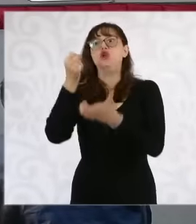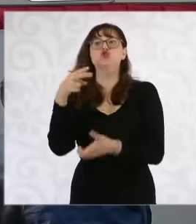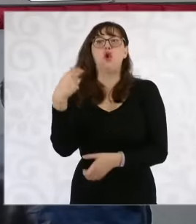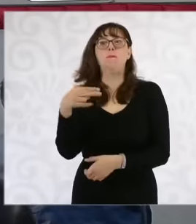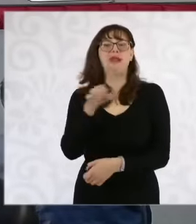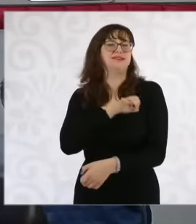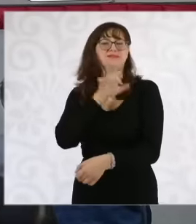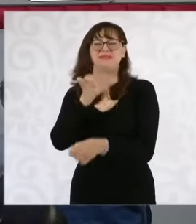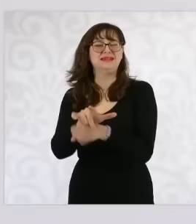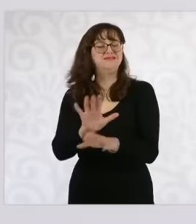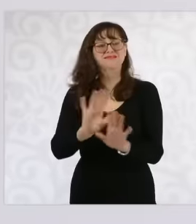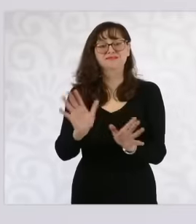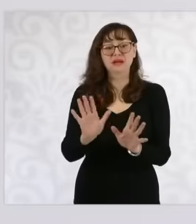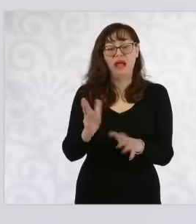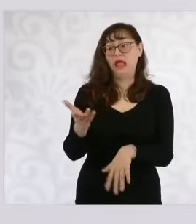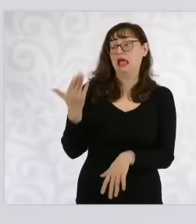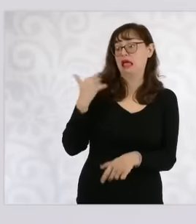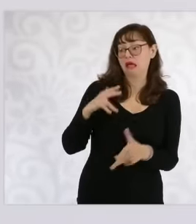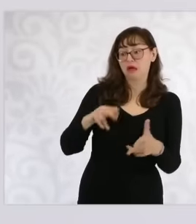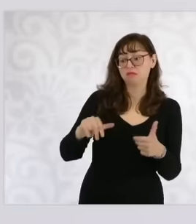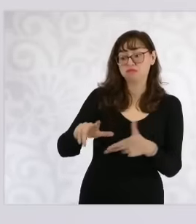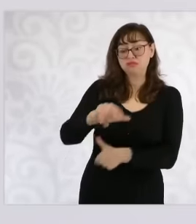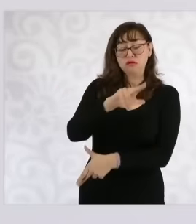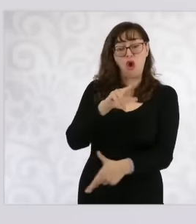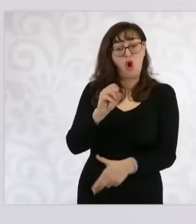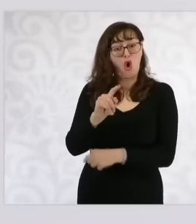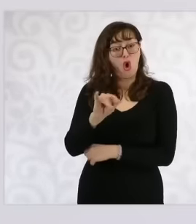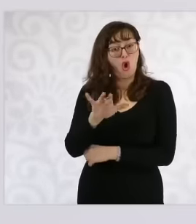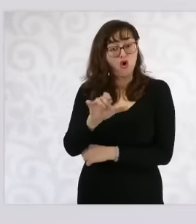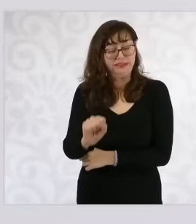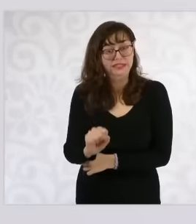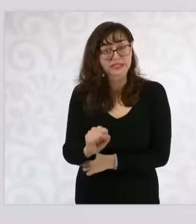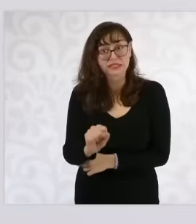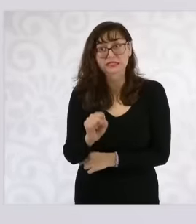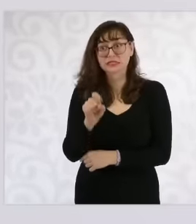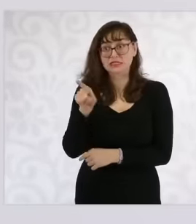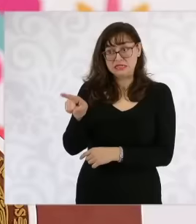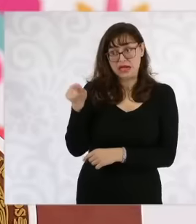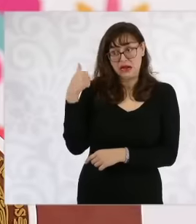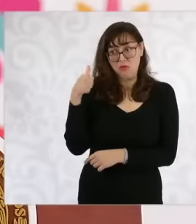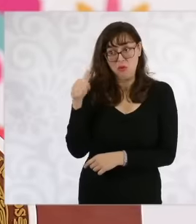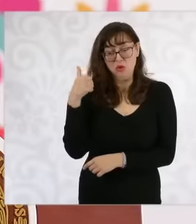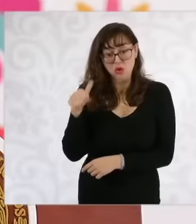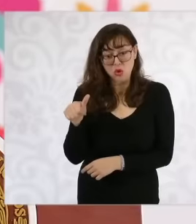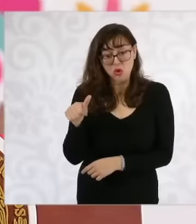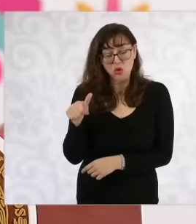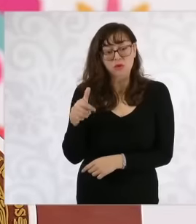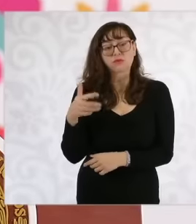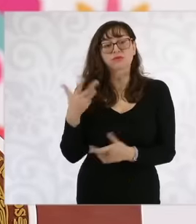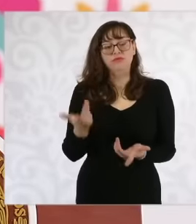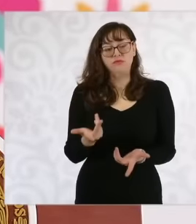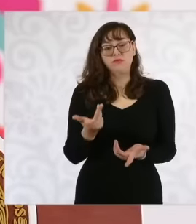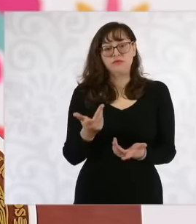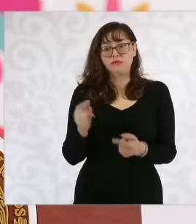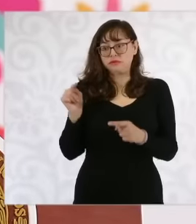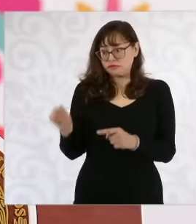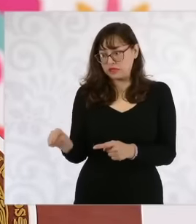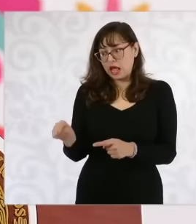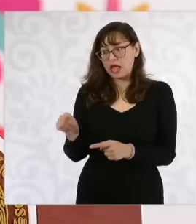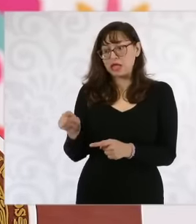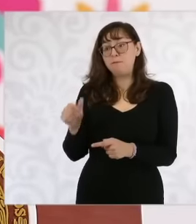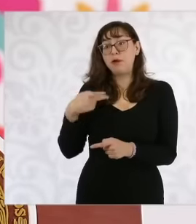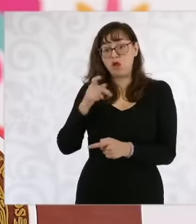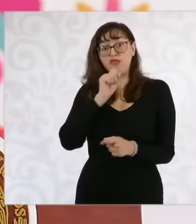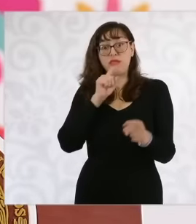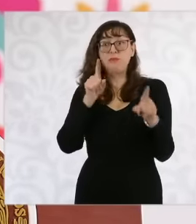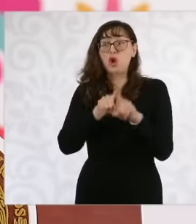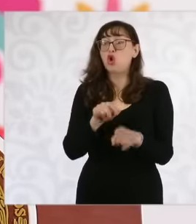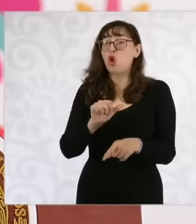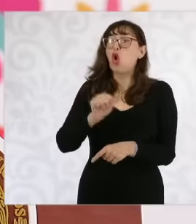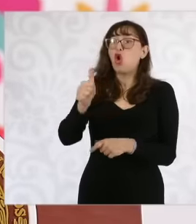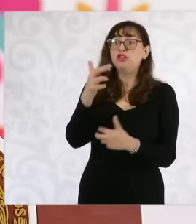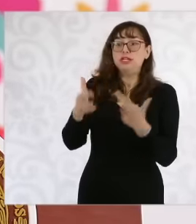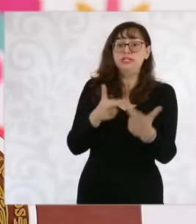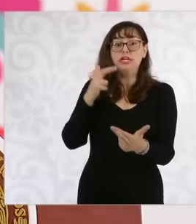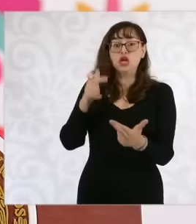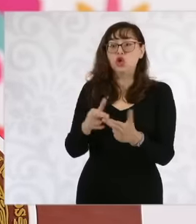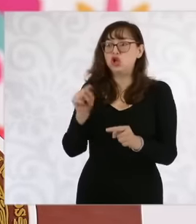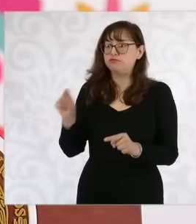was notis with President López Obrador that it was not only lotis but In other hurricanes that were